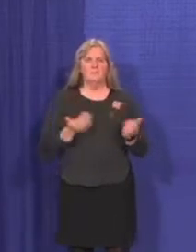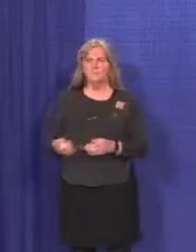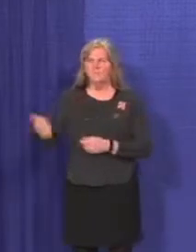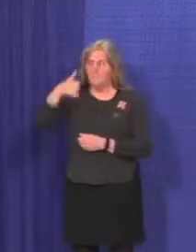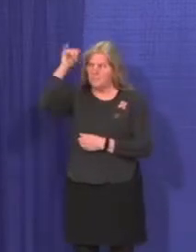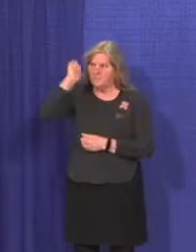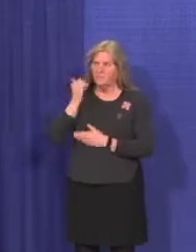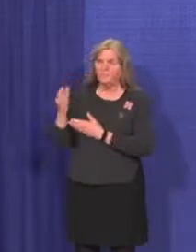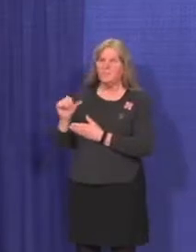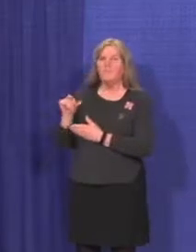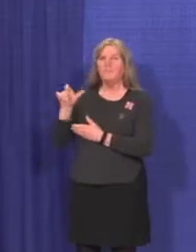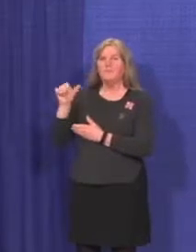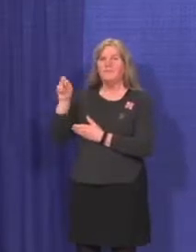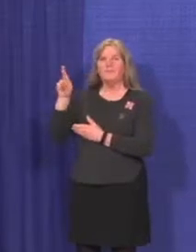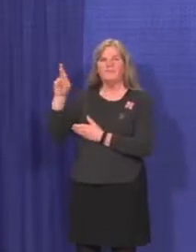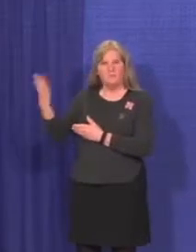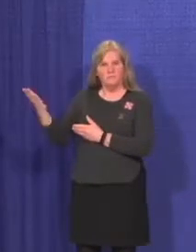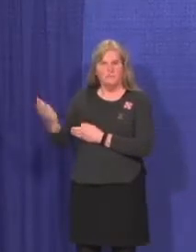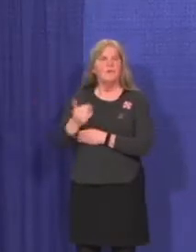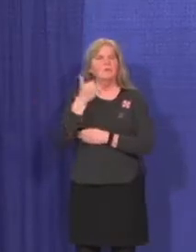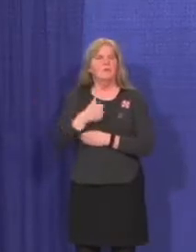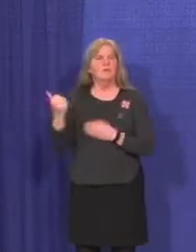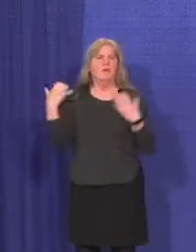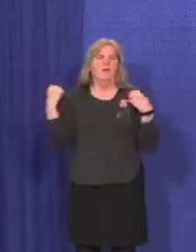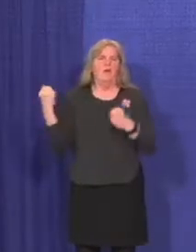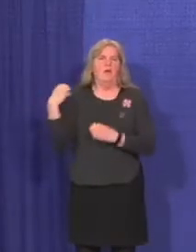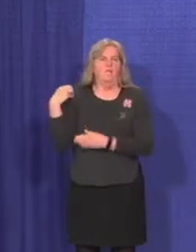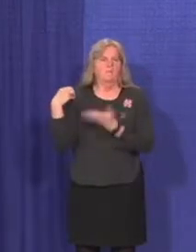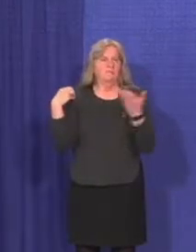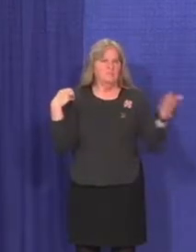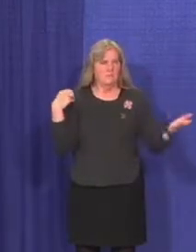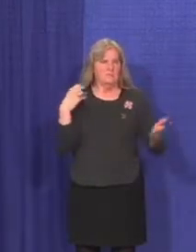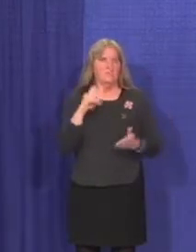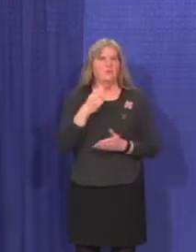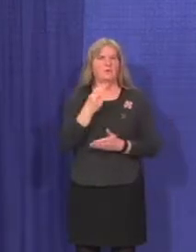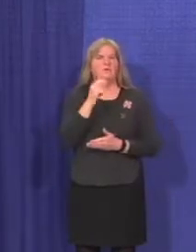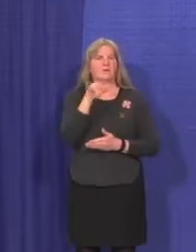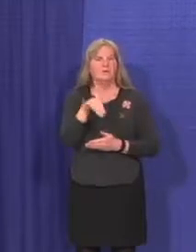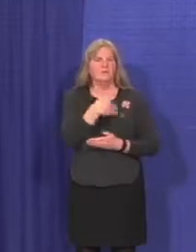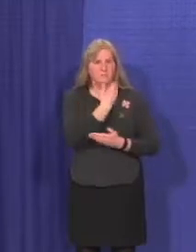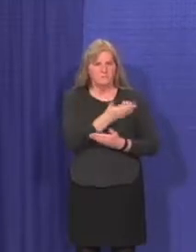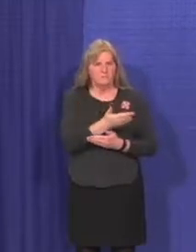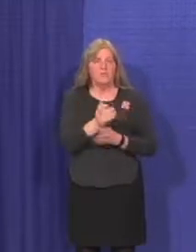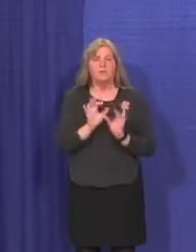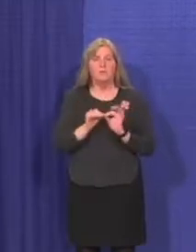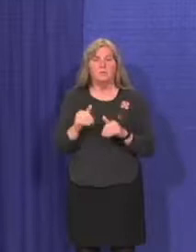update. We are joined by the Yukon premier and the Yukon Chief Medical Officer of Health Doctor